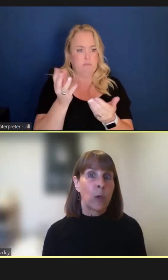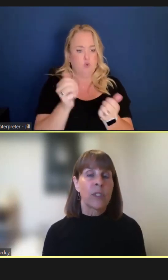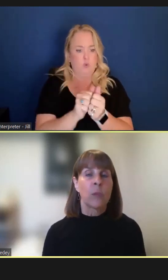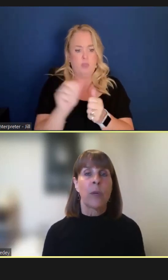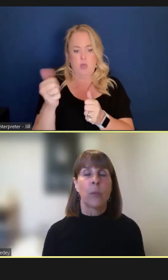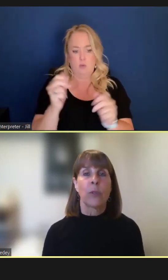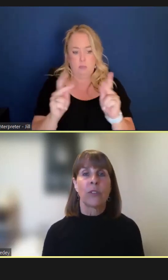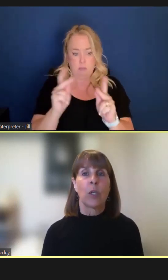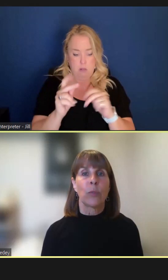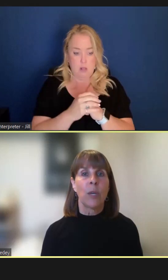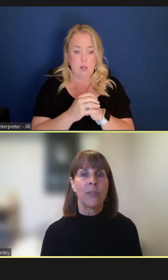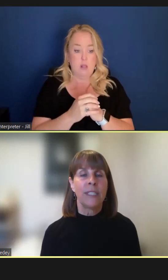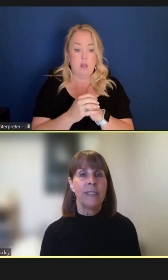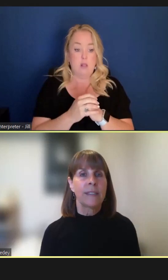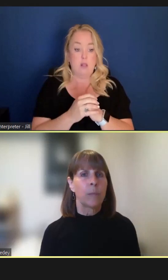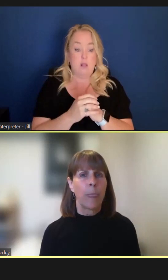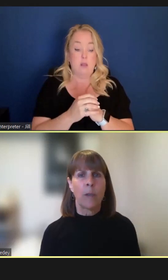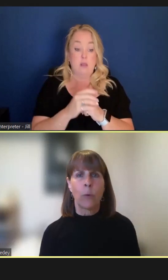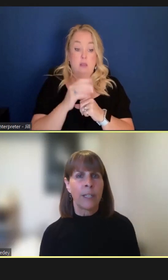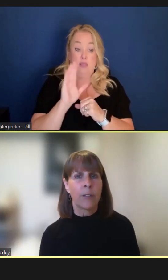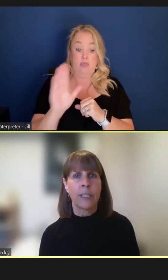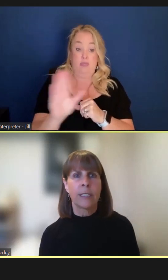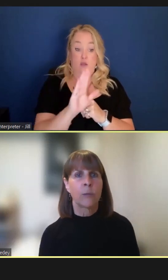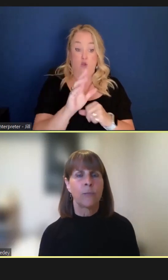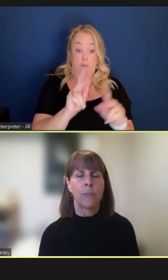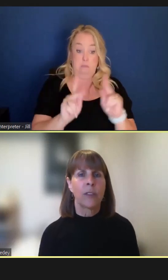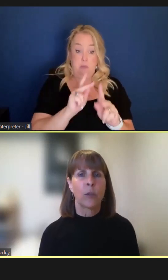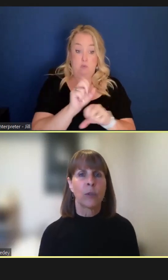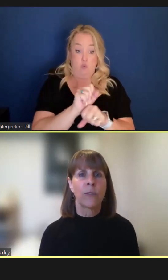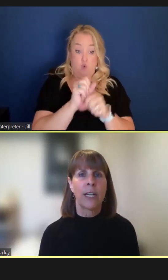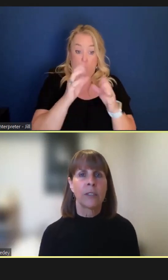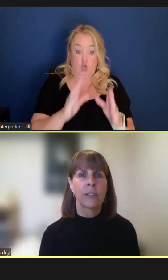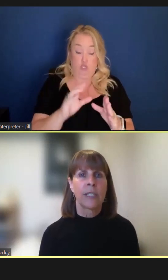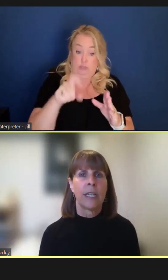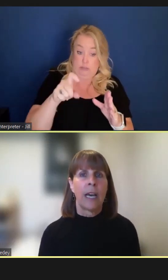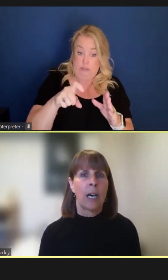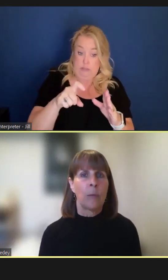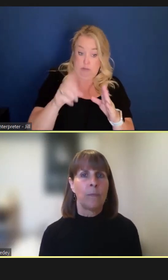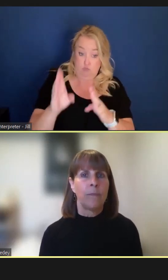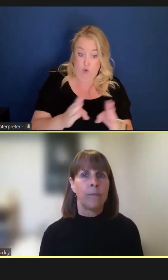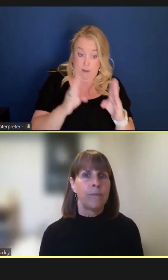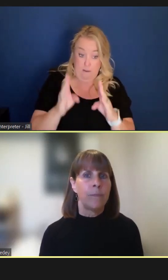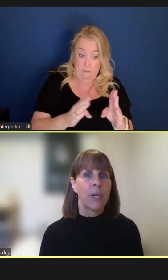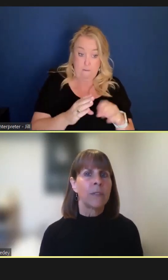them about Personnel prep needs and what areas might their providers uh benefit